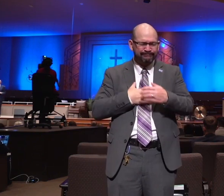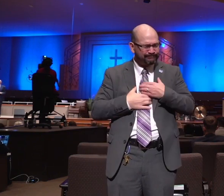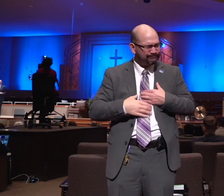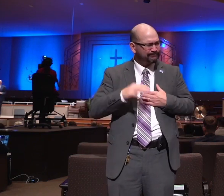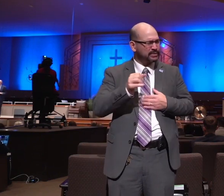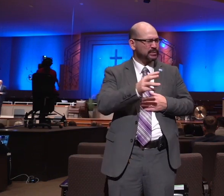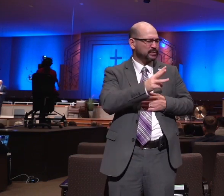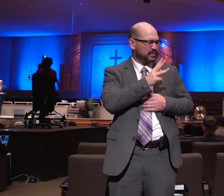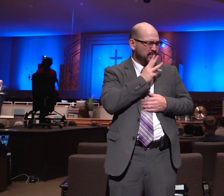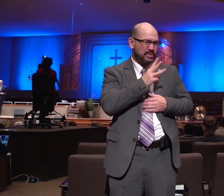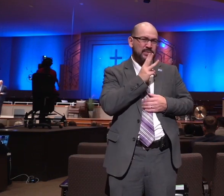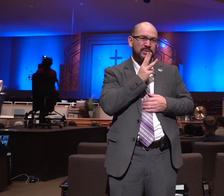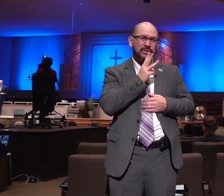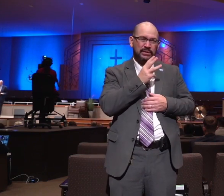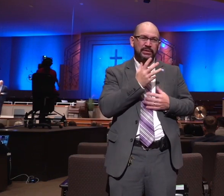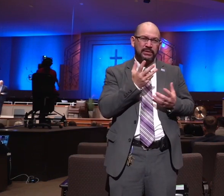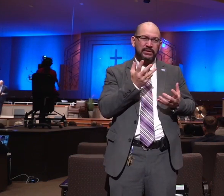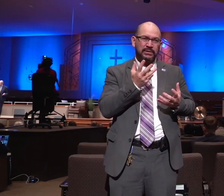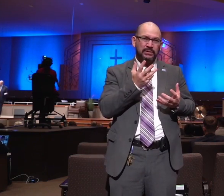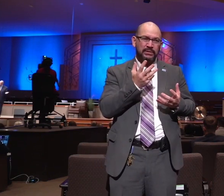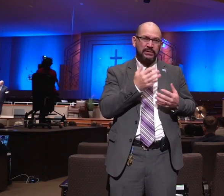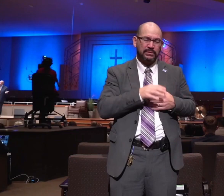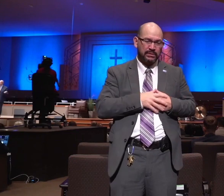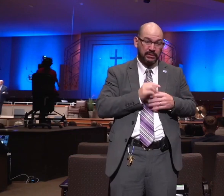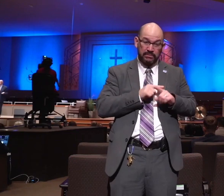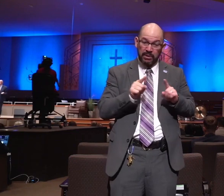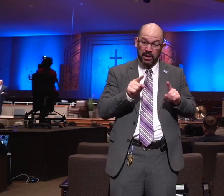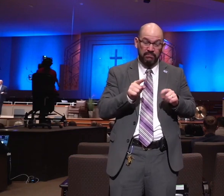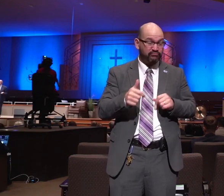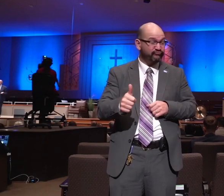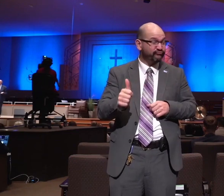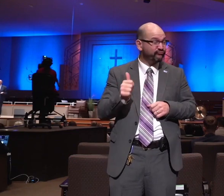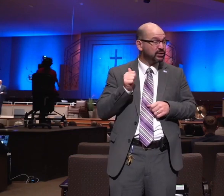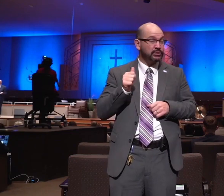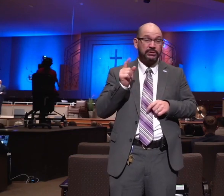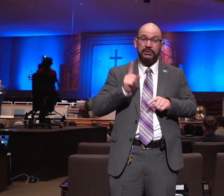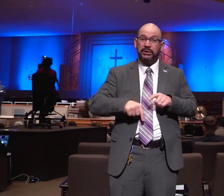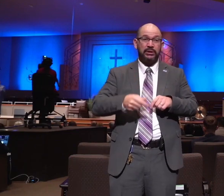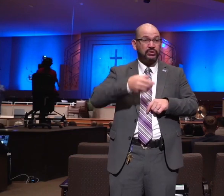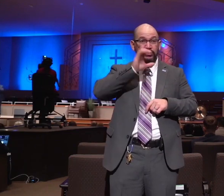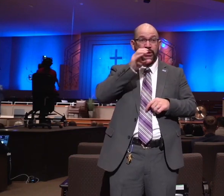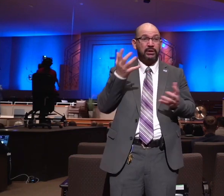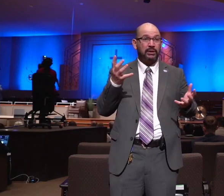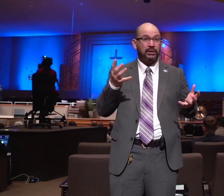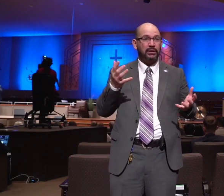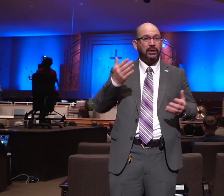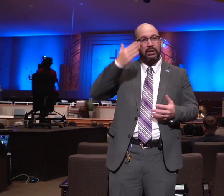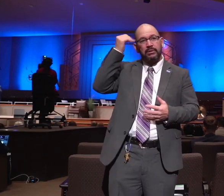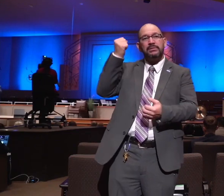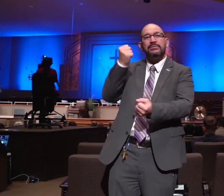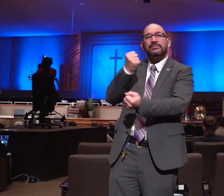the water from Bethlehem but he couldn't drink it